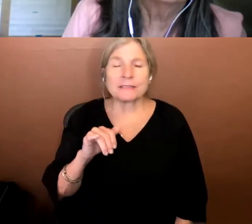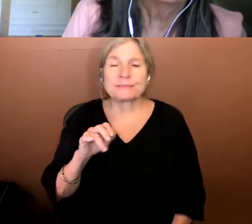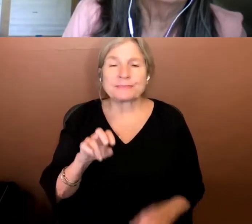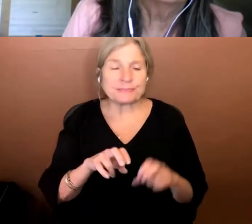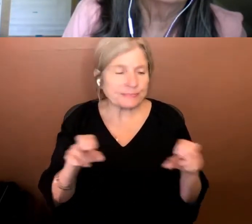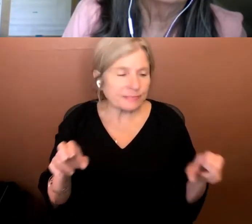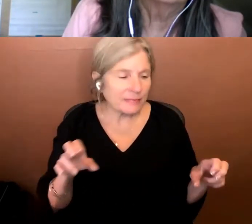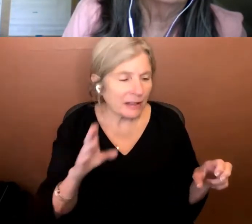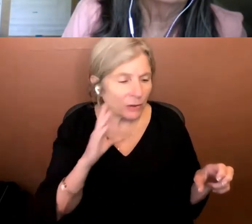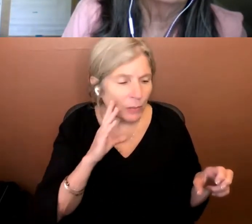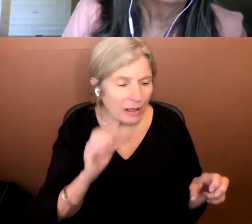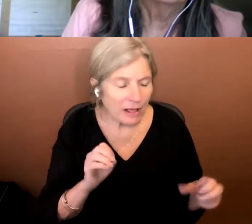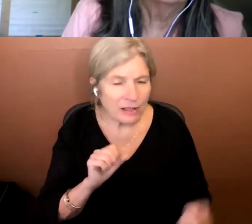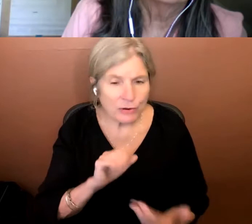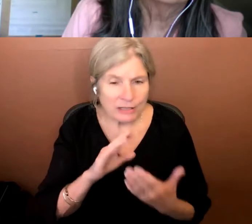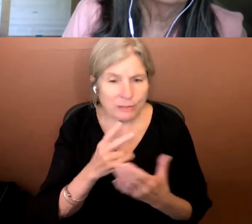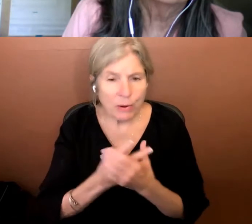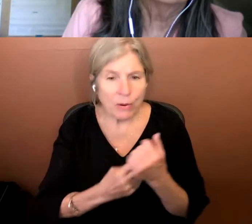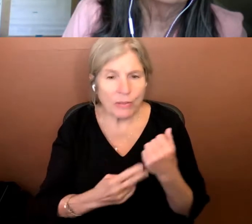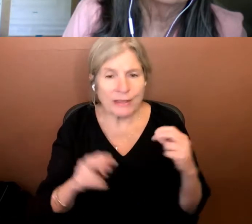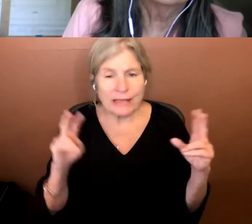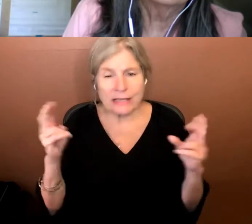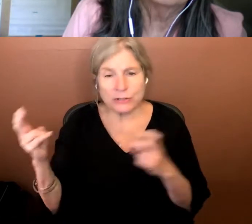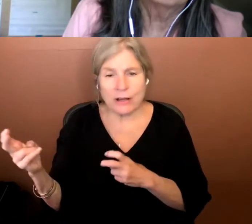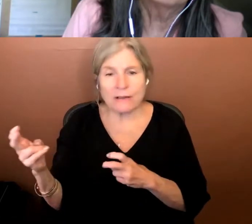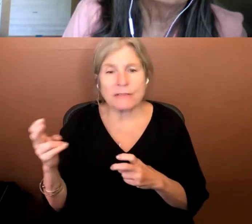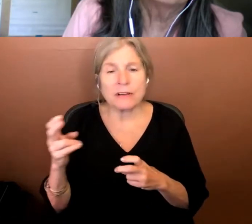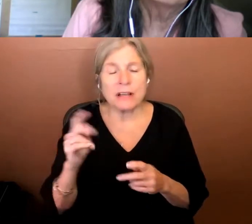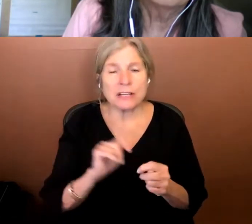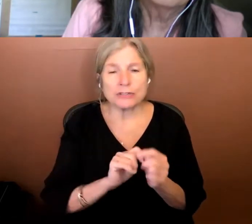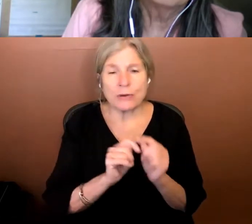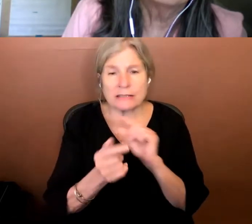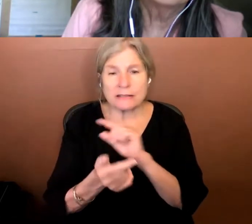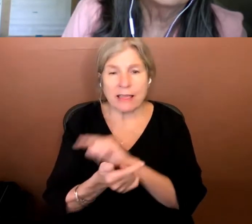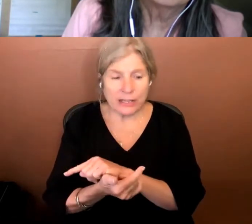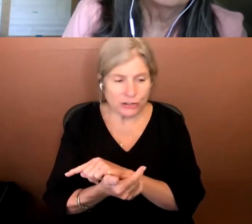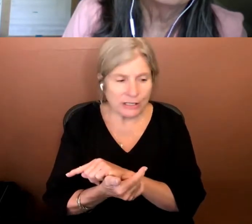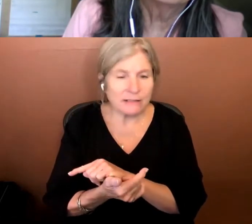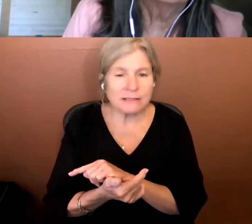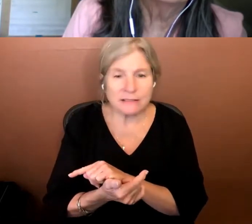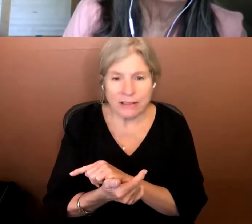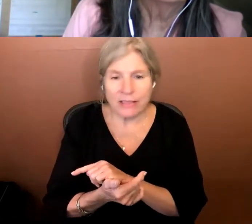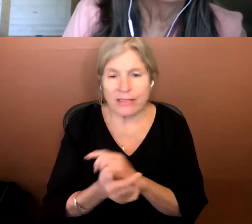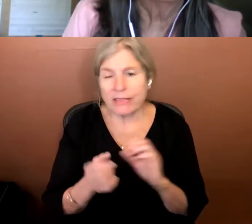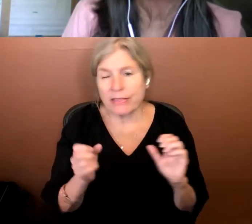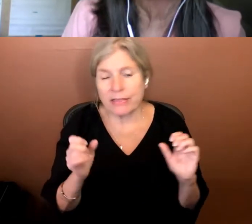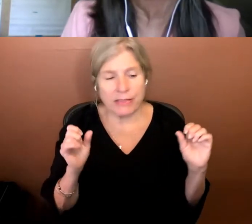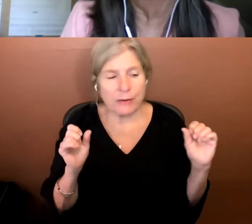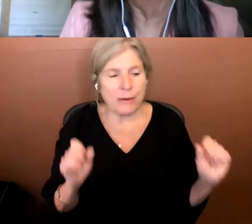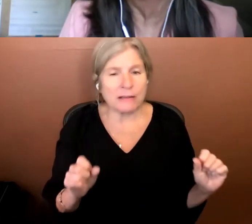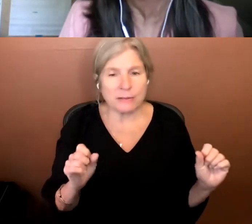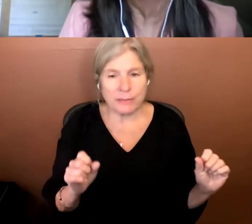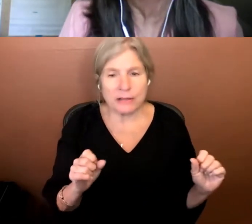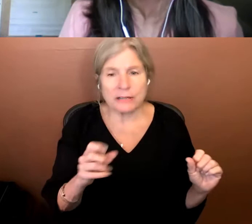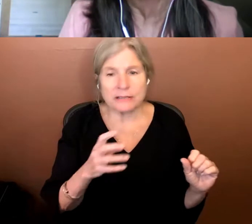to address both the issue of translation , the possibilities and challenges of trans